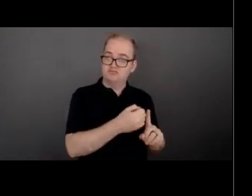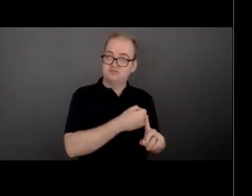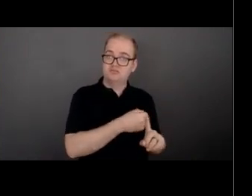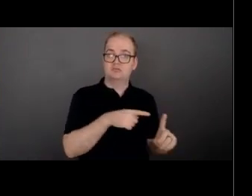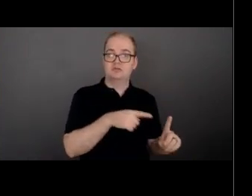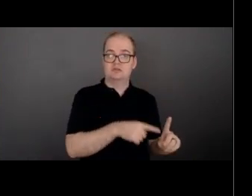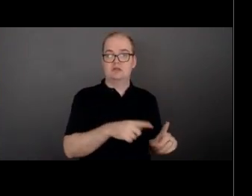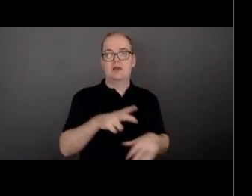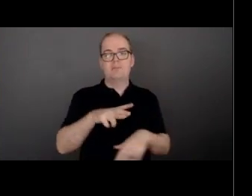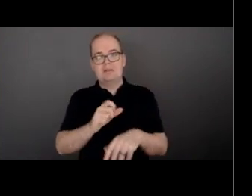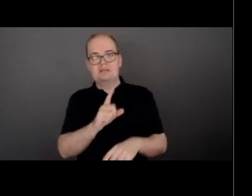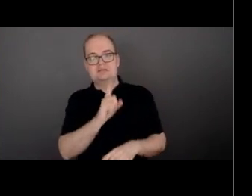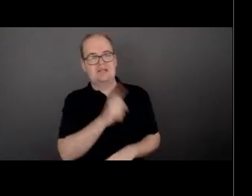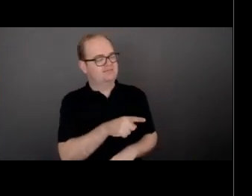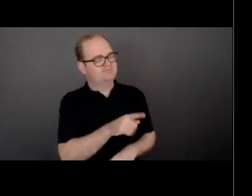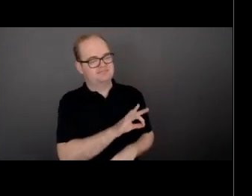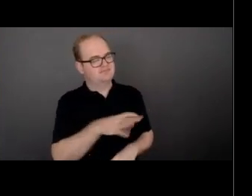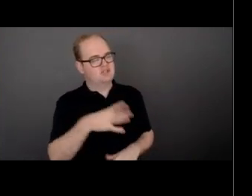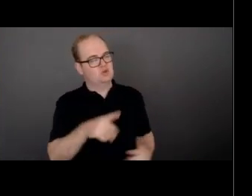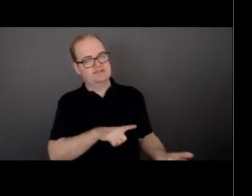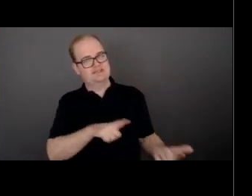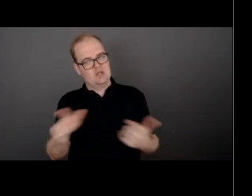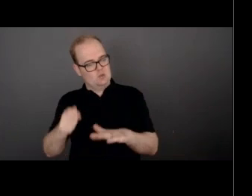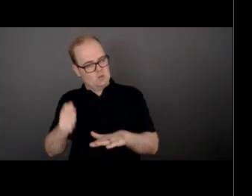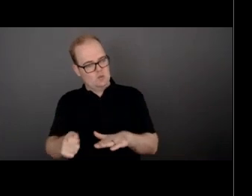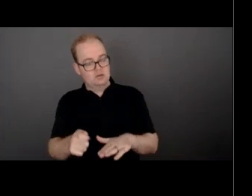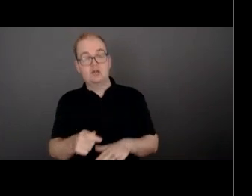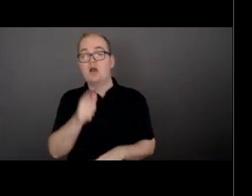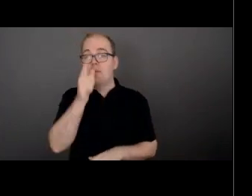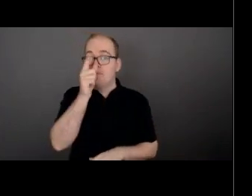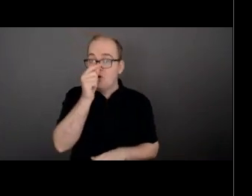And it may be it's not safe for them to attend court and they have to determine that for